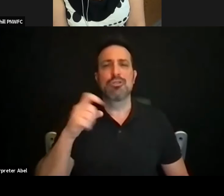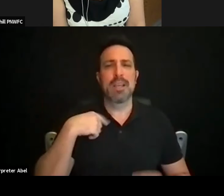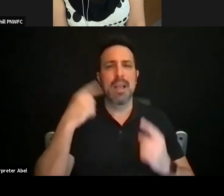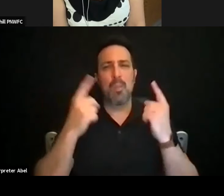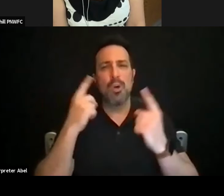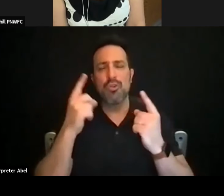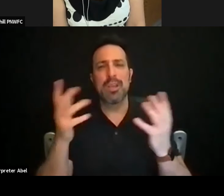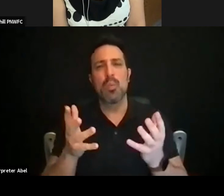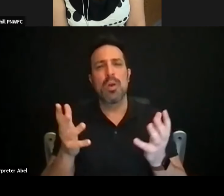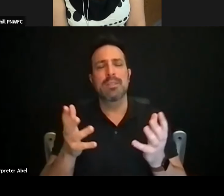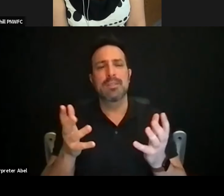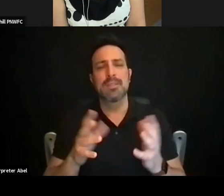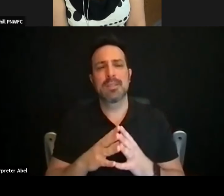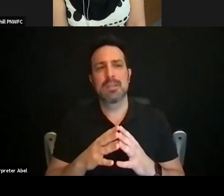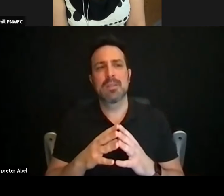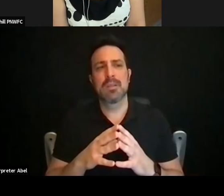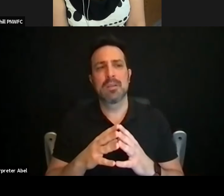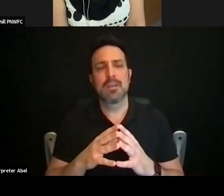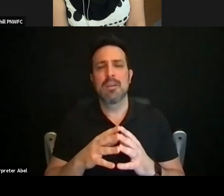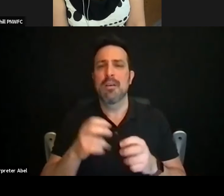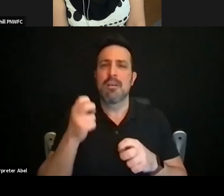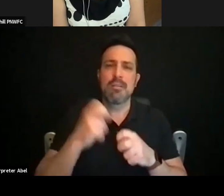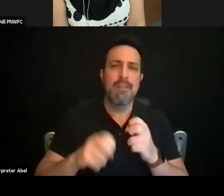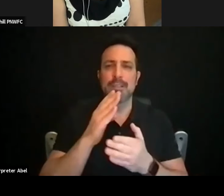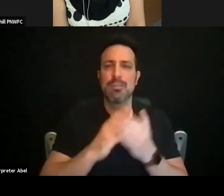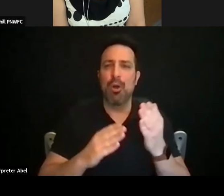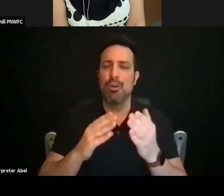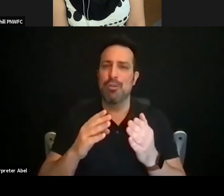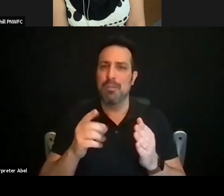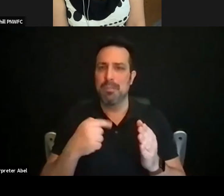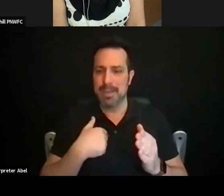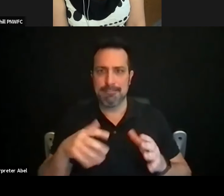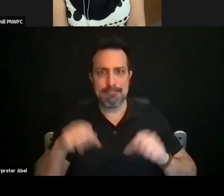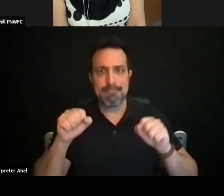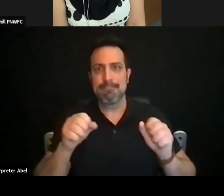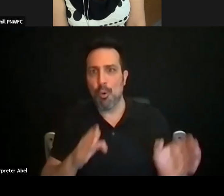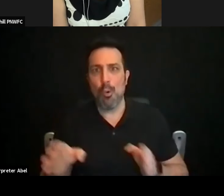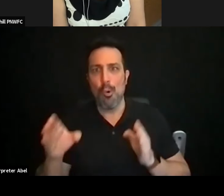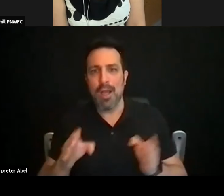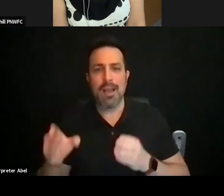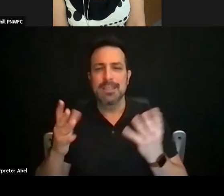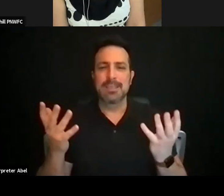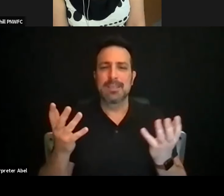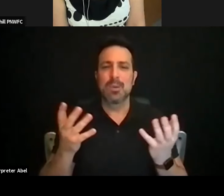going to bring in Jake here and then I'm going to throw out a question.